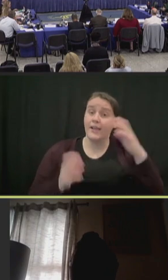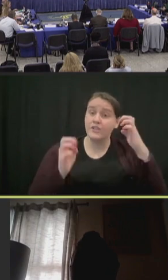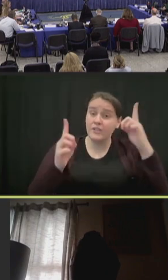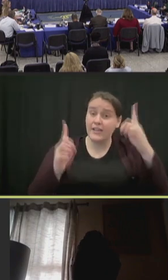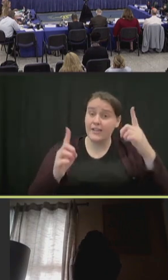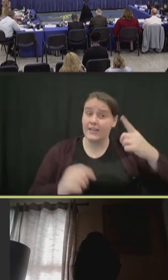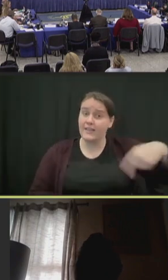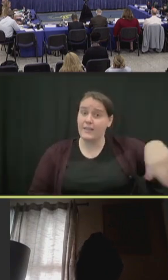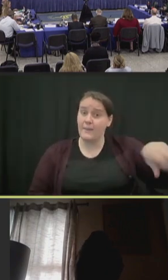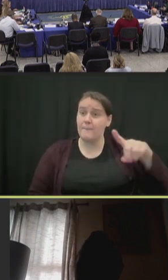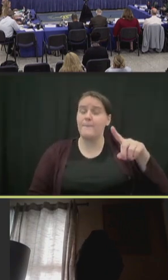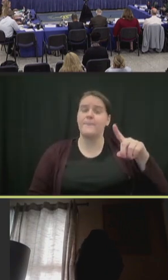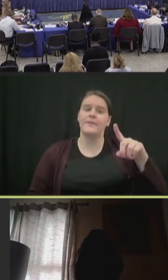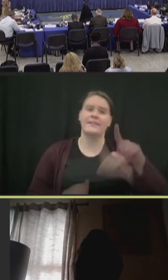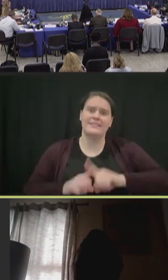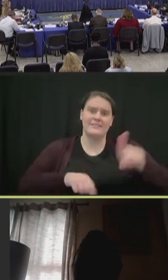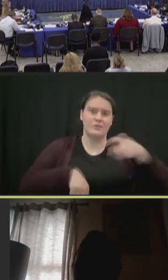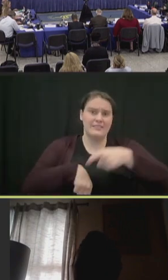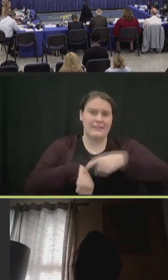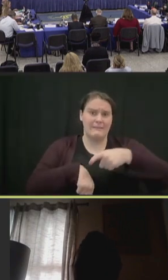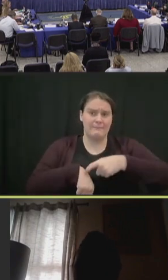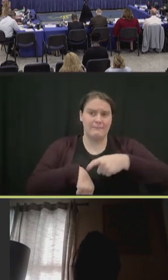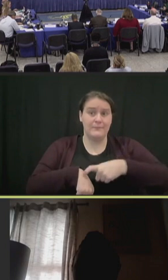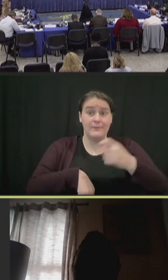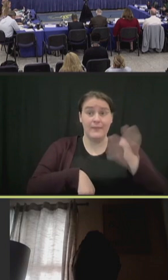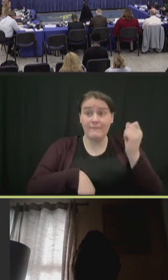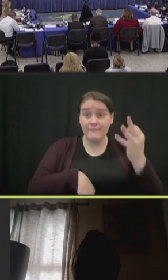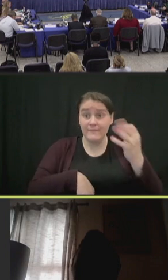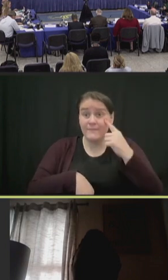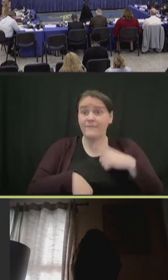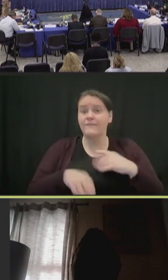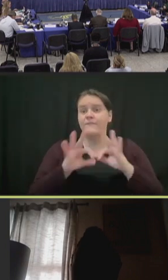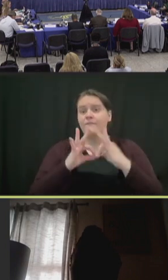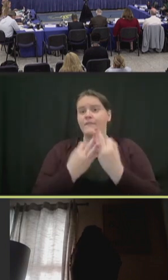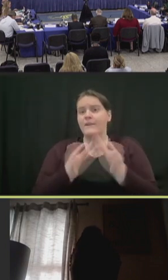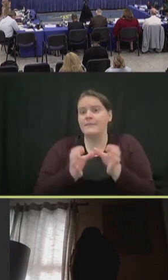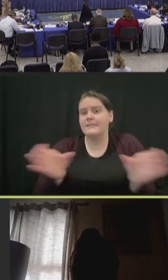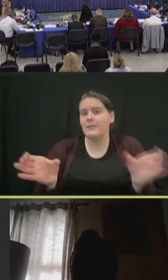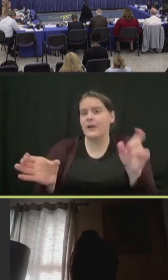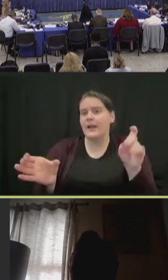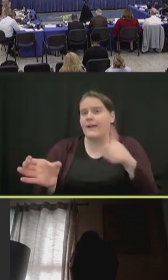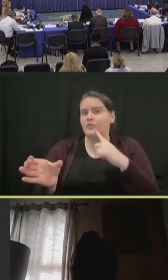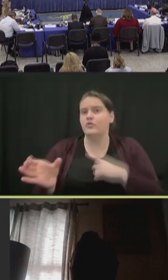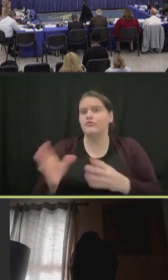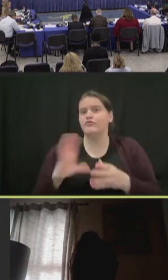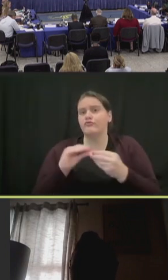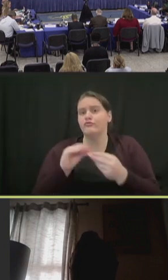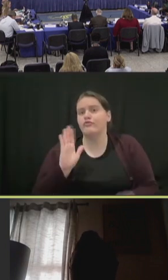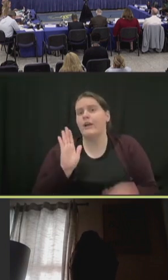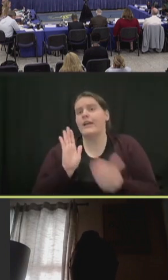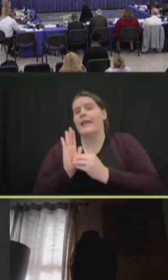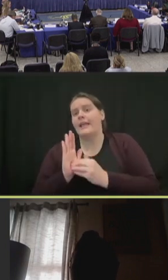times and then having to repeat ourselves. But as a team, as community health workers,